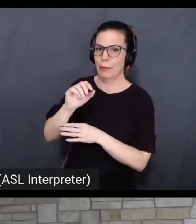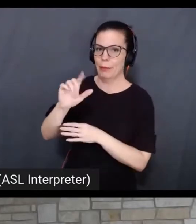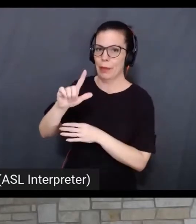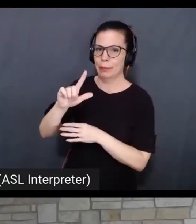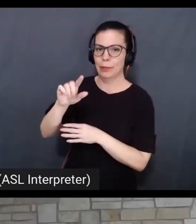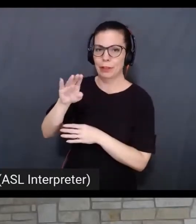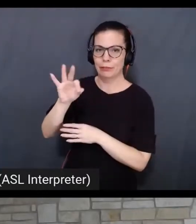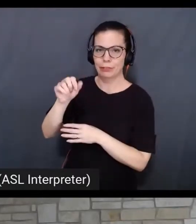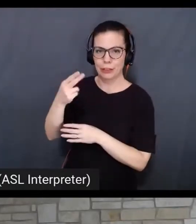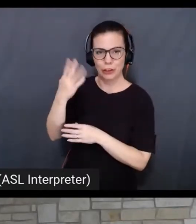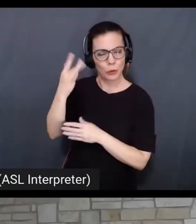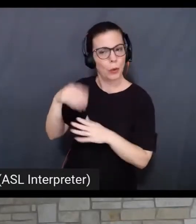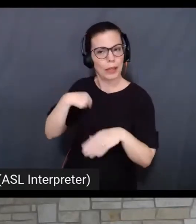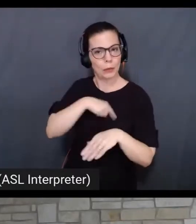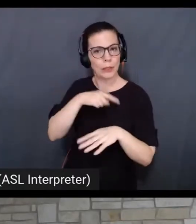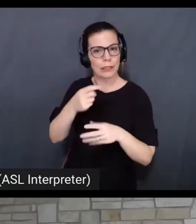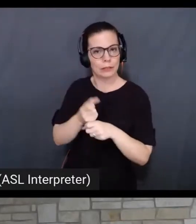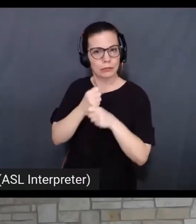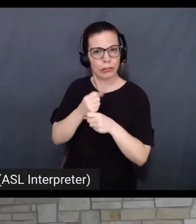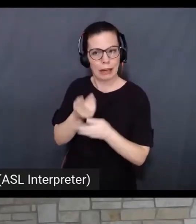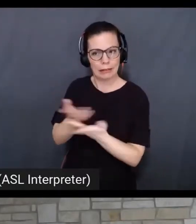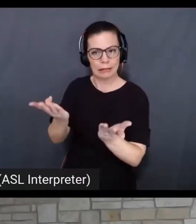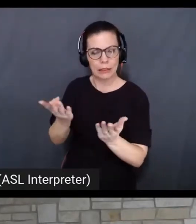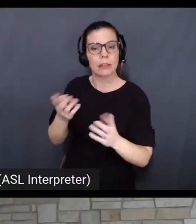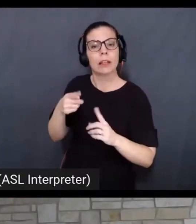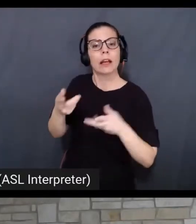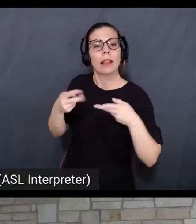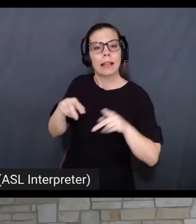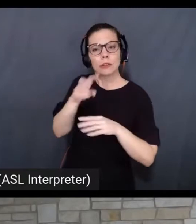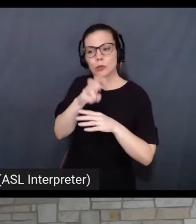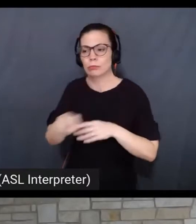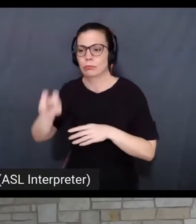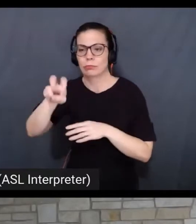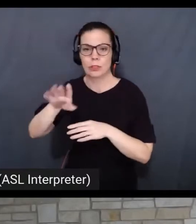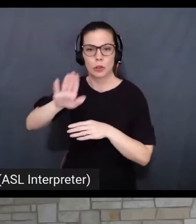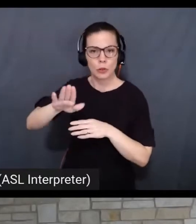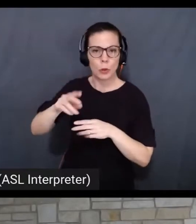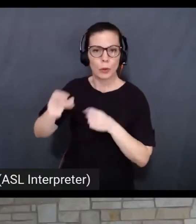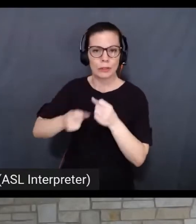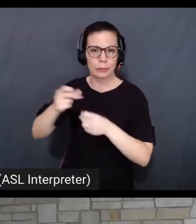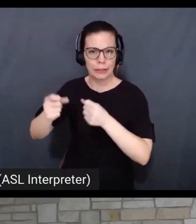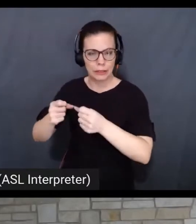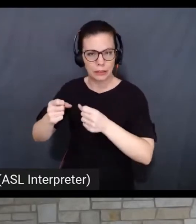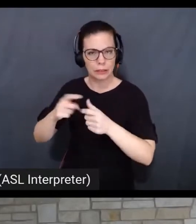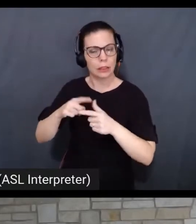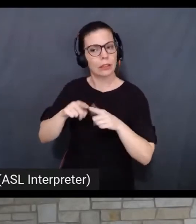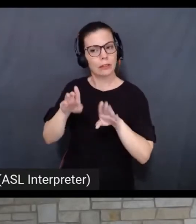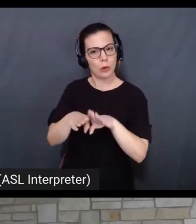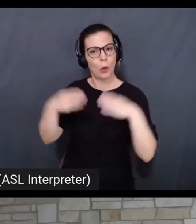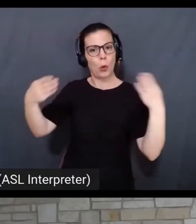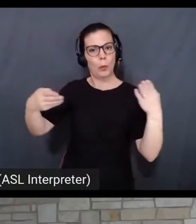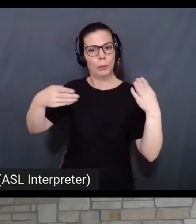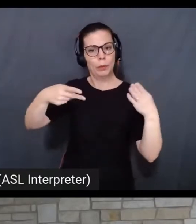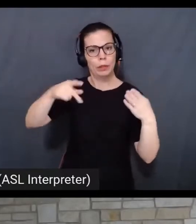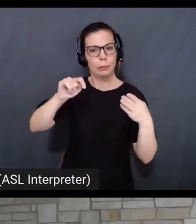Essentially Babelfish lets you migrate at your own pace, and then you'll be on these open platform. The open platform which is Postgres